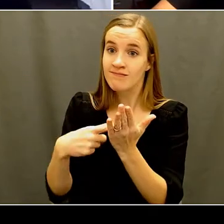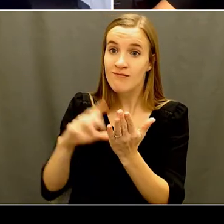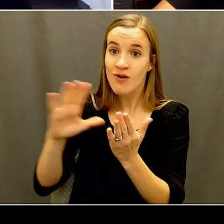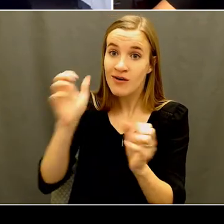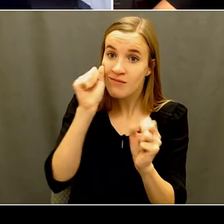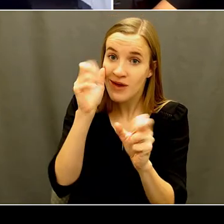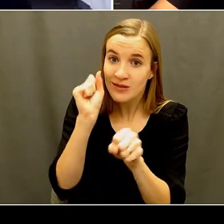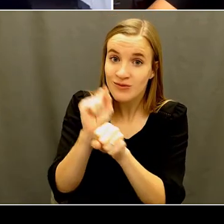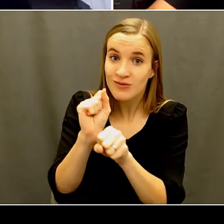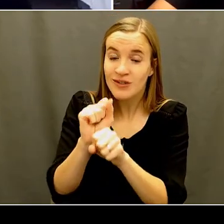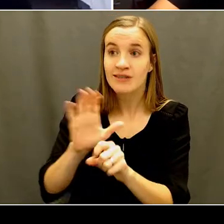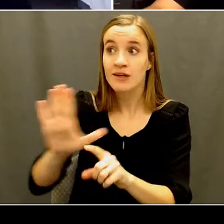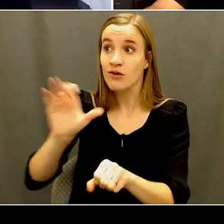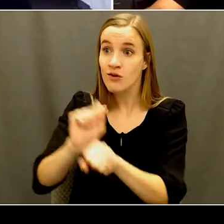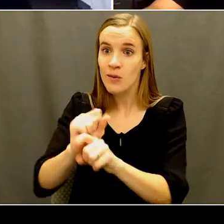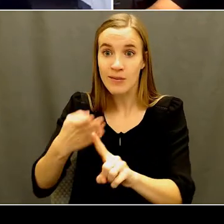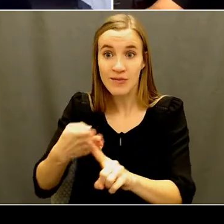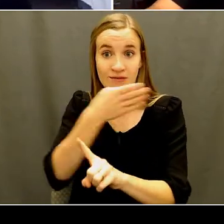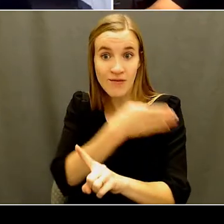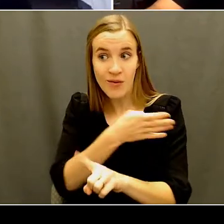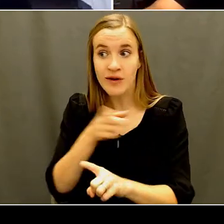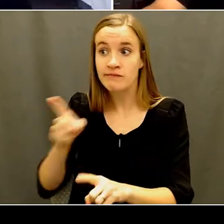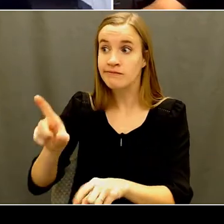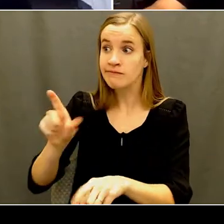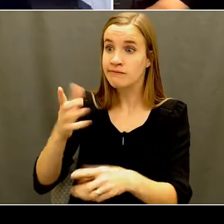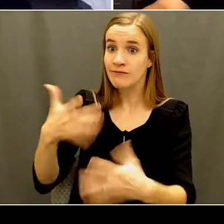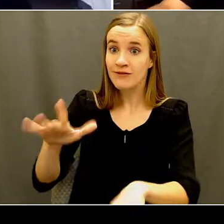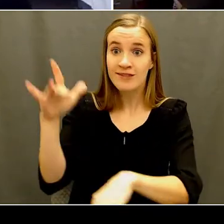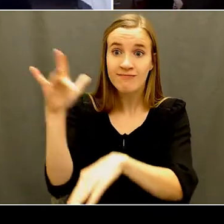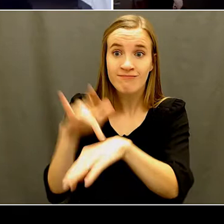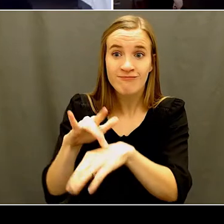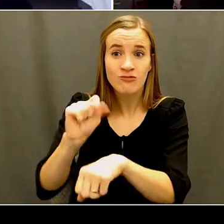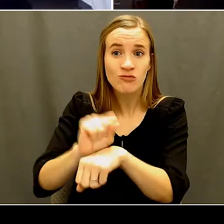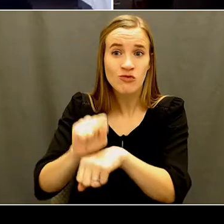done. She has worked in the White House, she has done a fashion show for